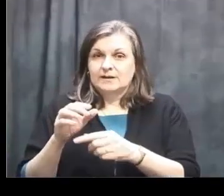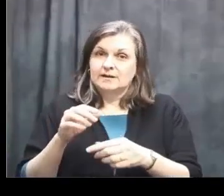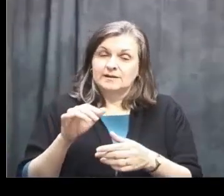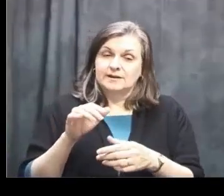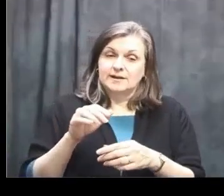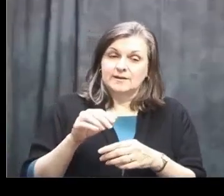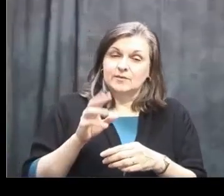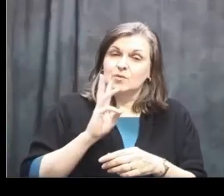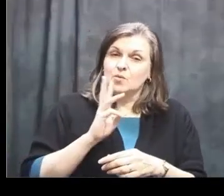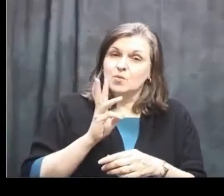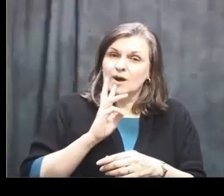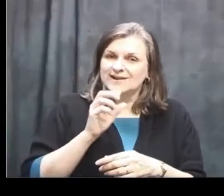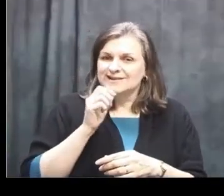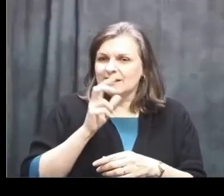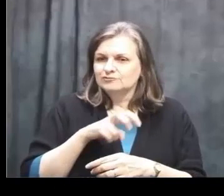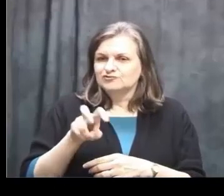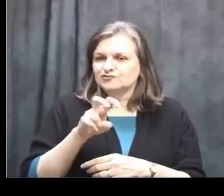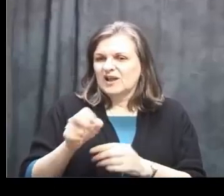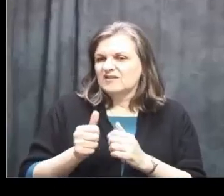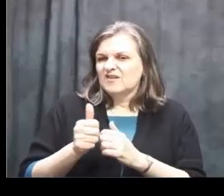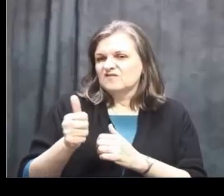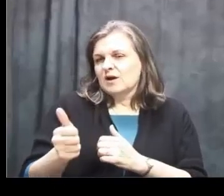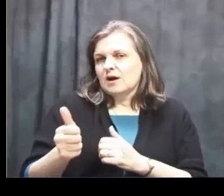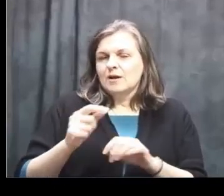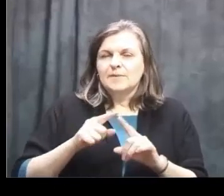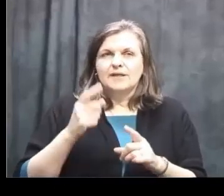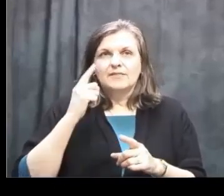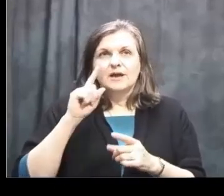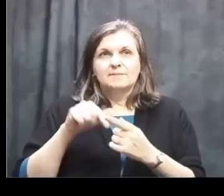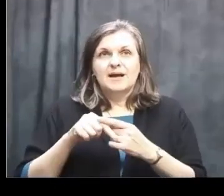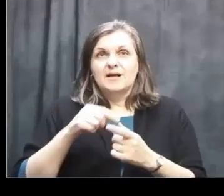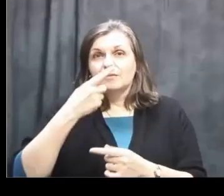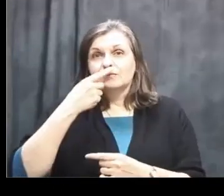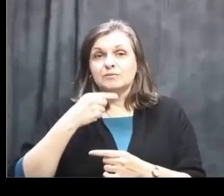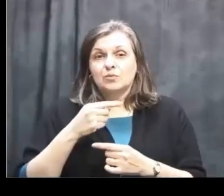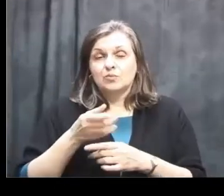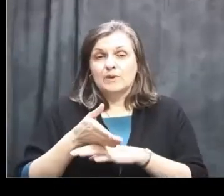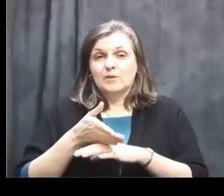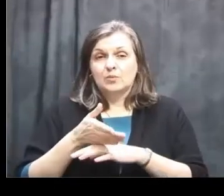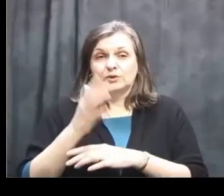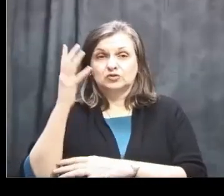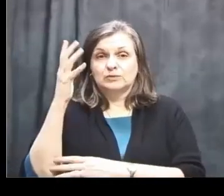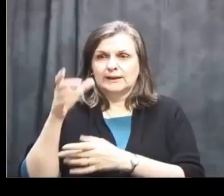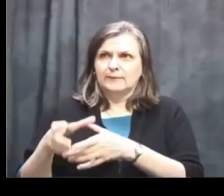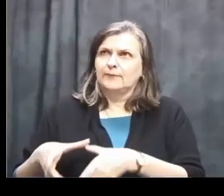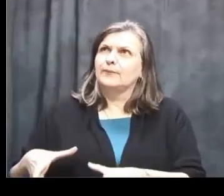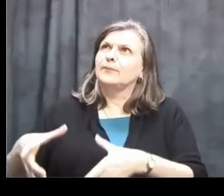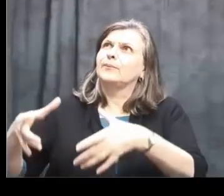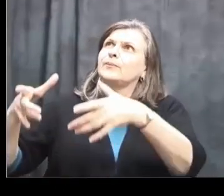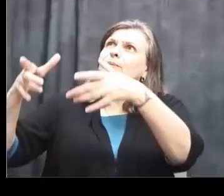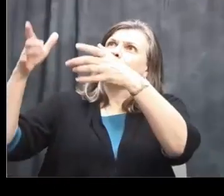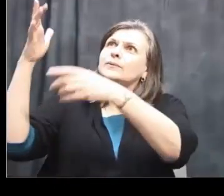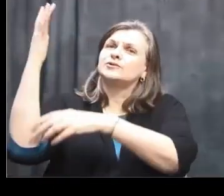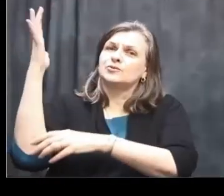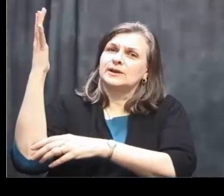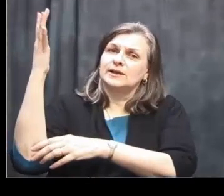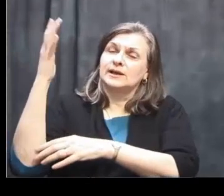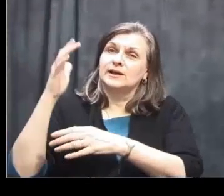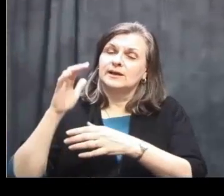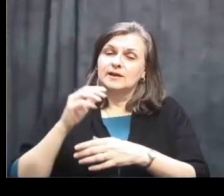is of course in my plant here not moving very far but if you think about the sequoia that we saw in a previous session